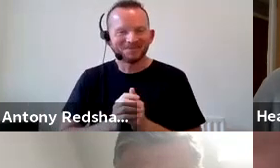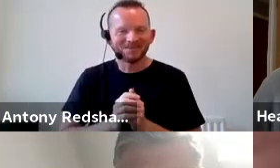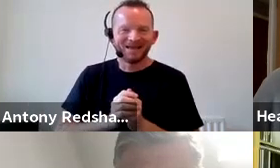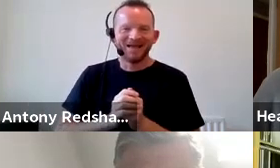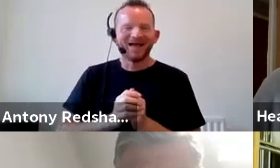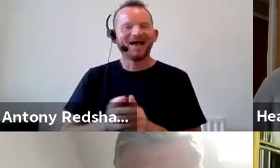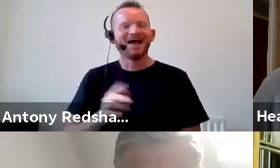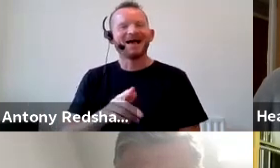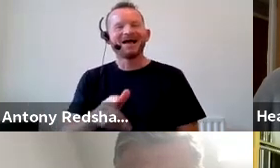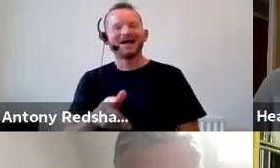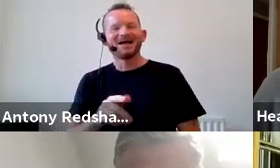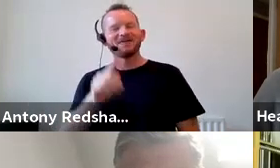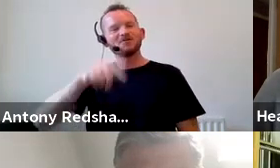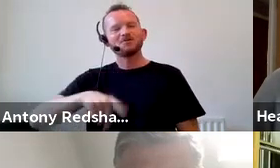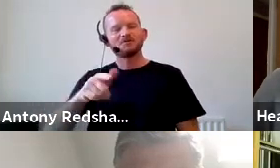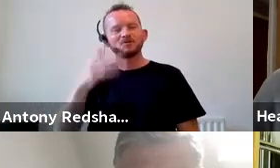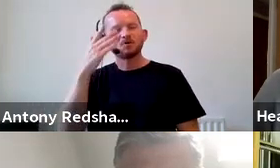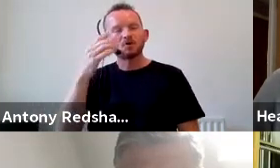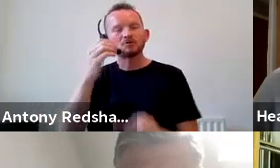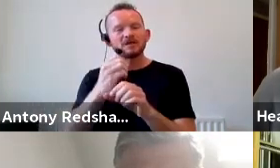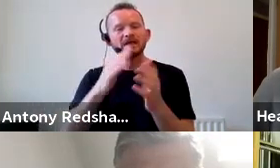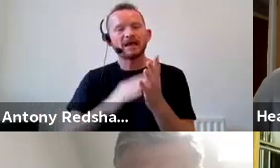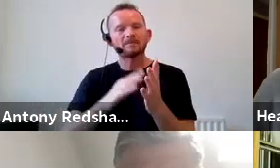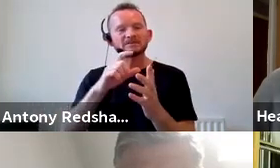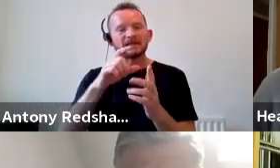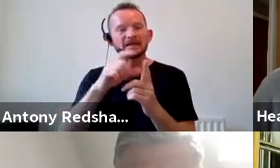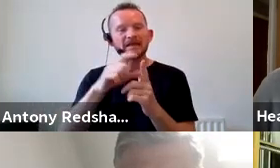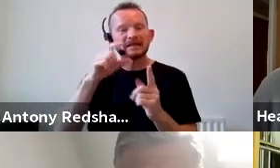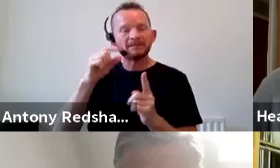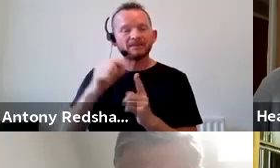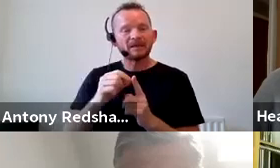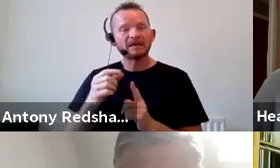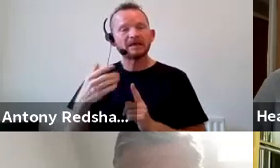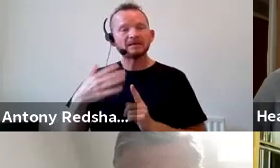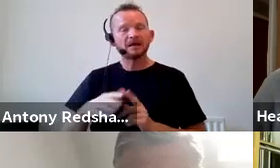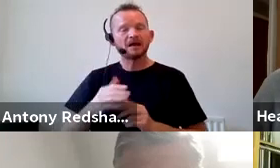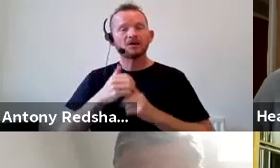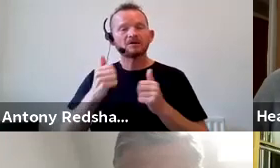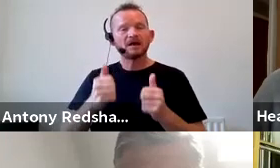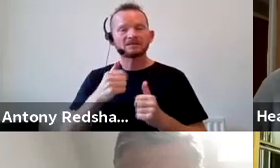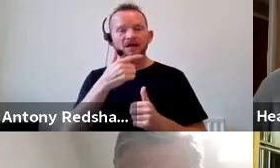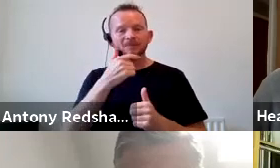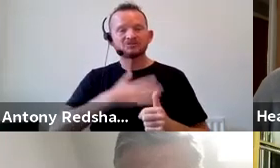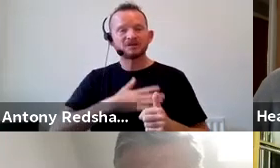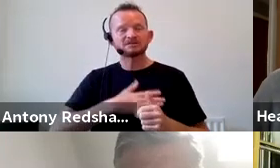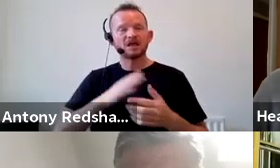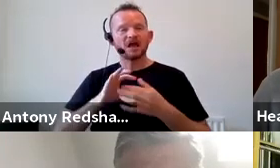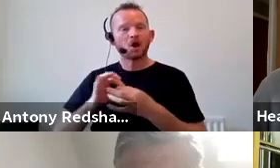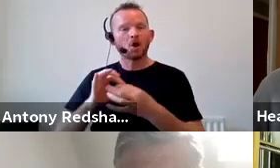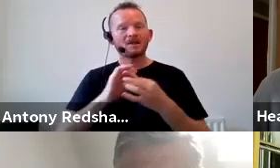And for those who don't know JMCGP has been is the postmaster coalition of disabled people.